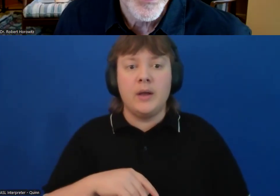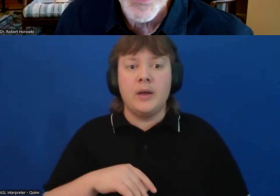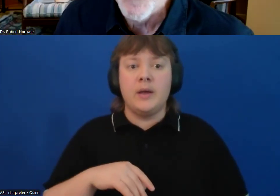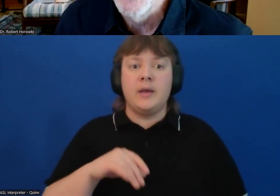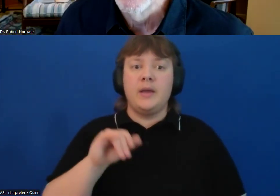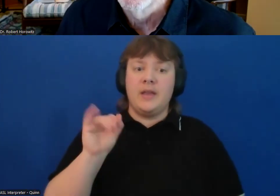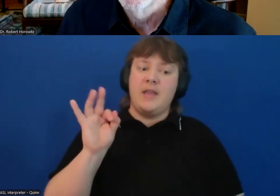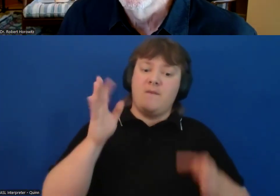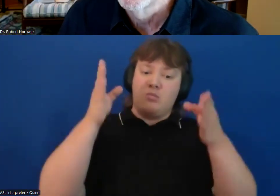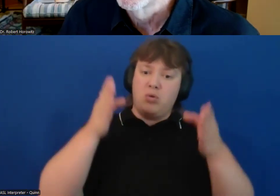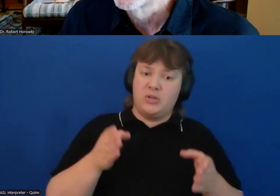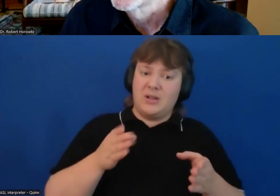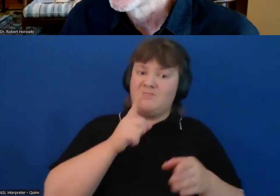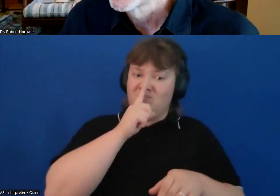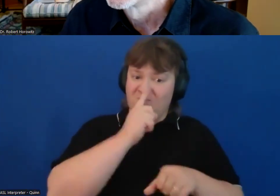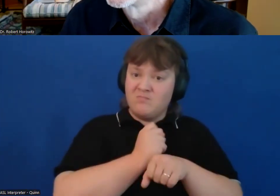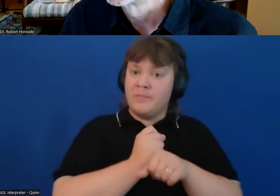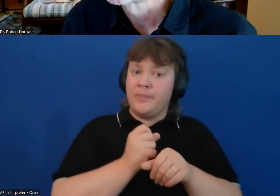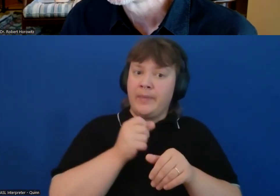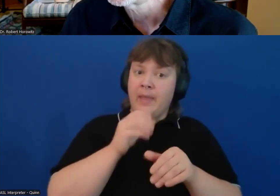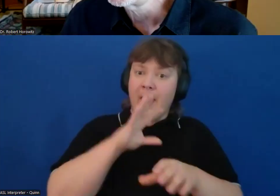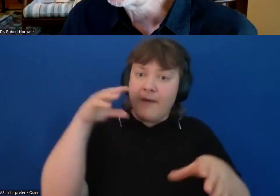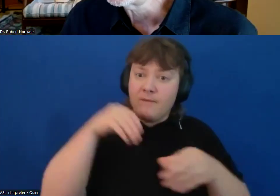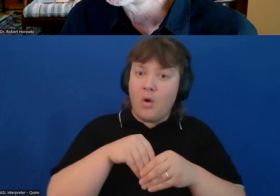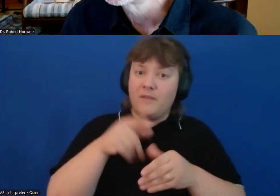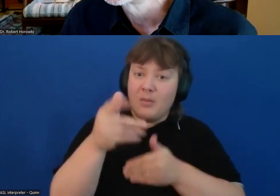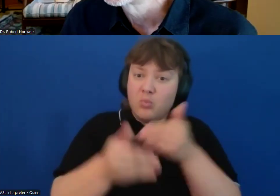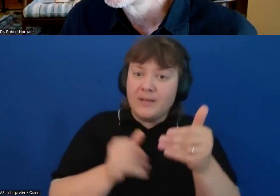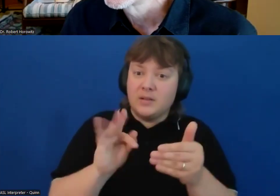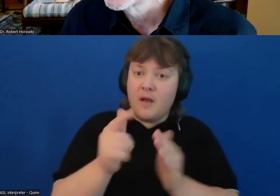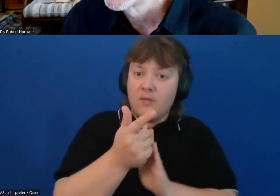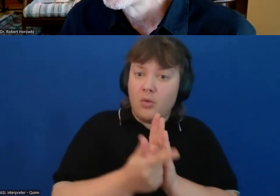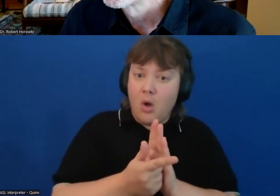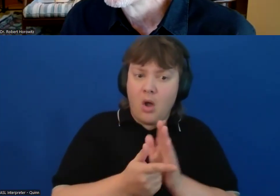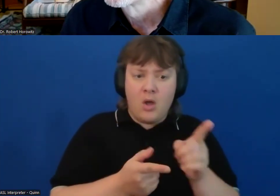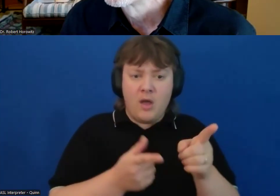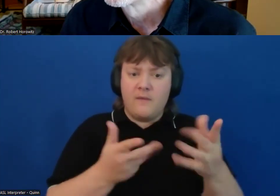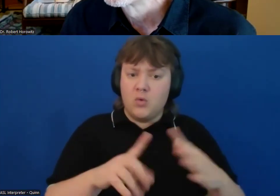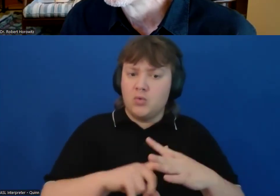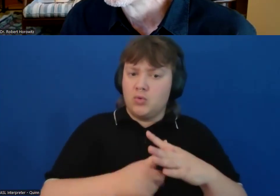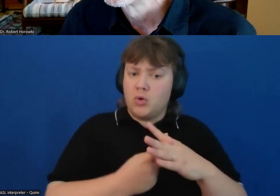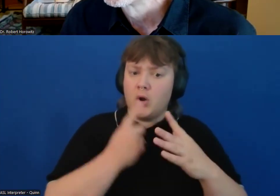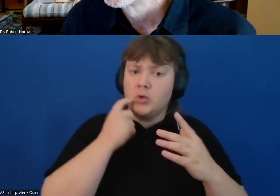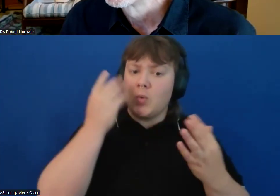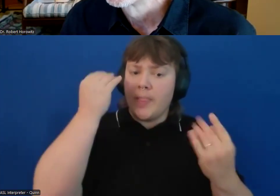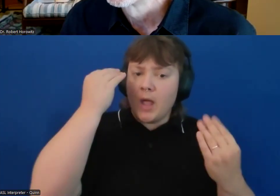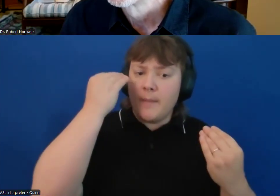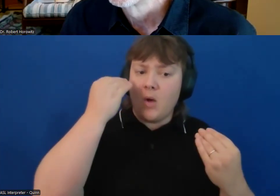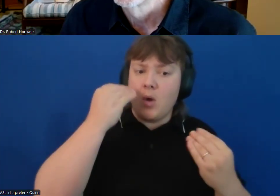really is in the process of the law, have you begun to think about what will you how would you